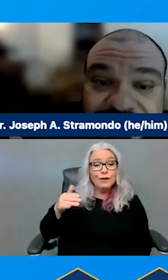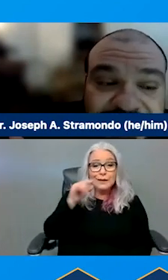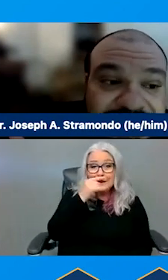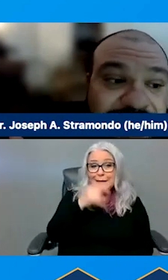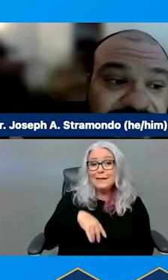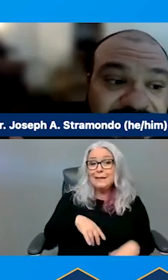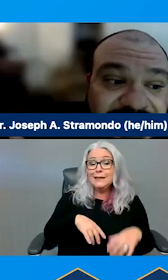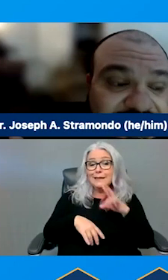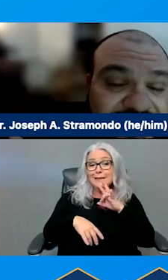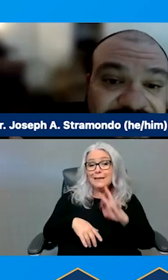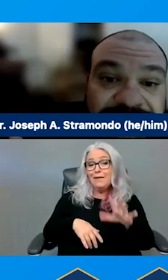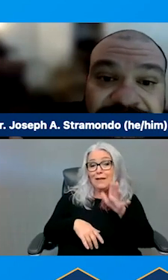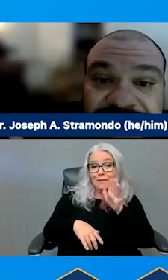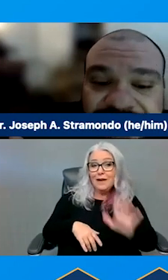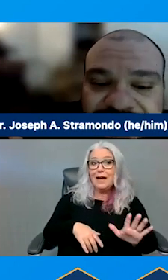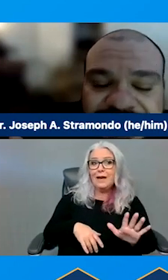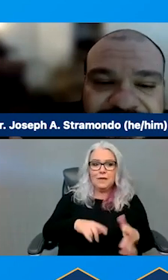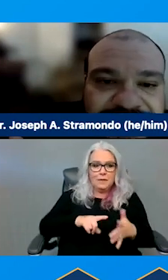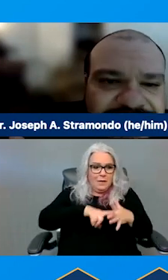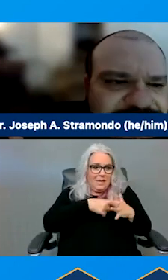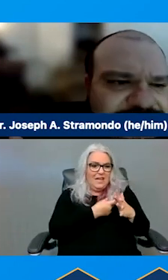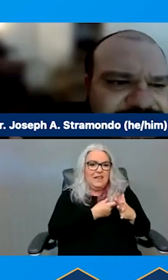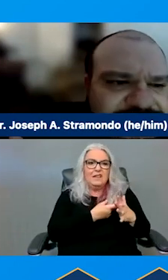beginning of the pandemic, they were real little. Right. And I